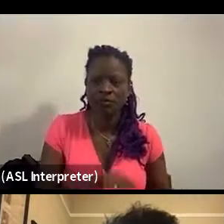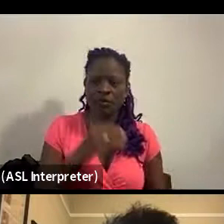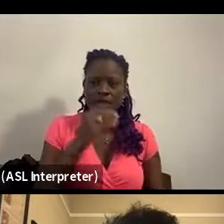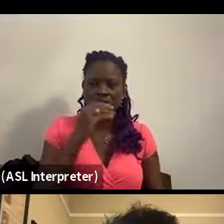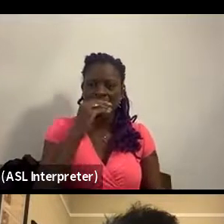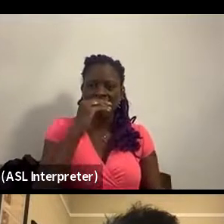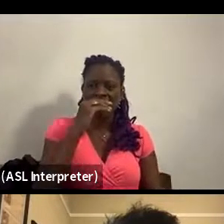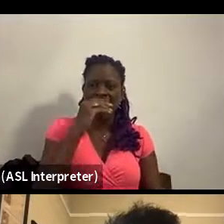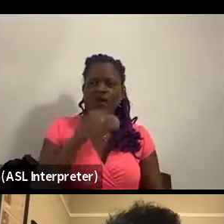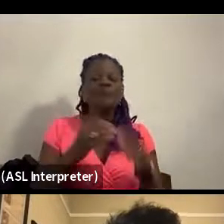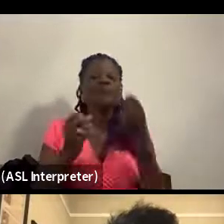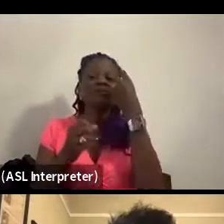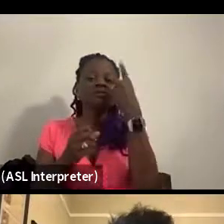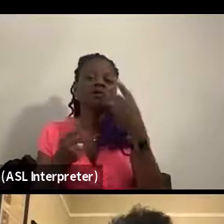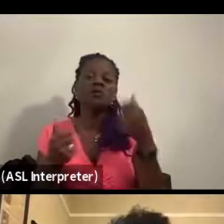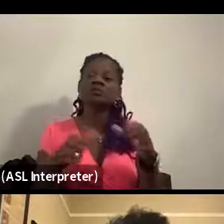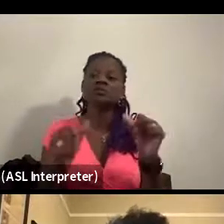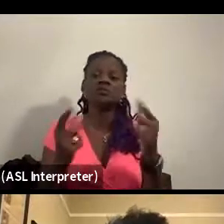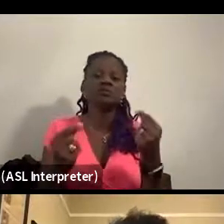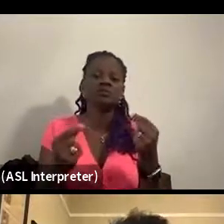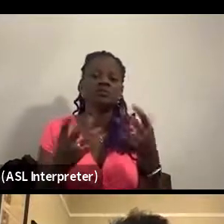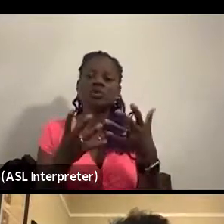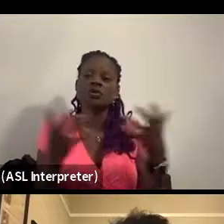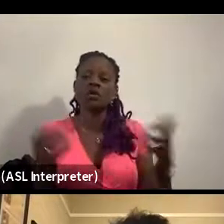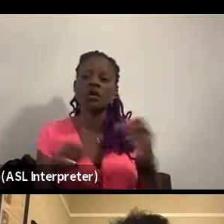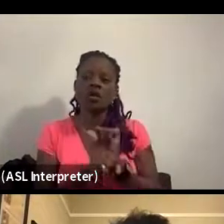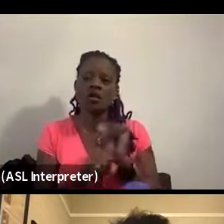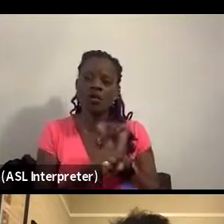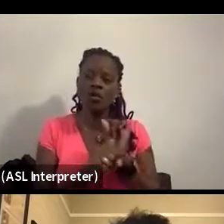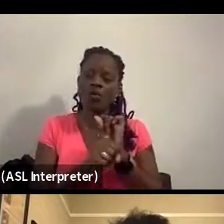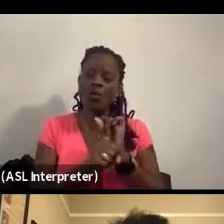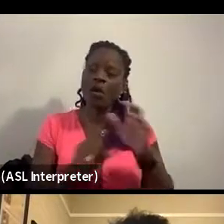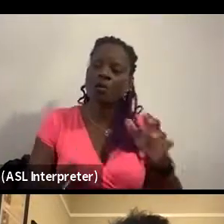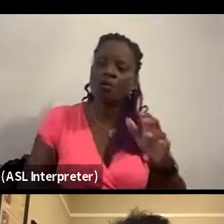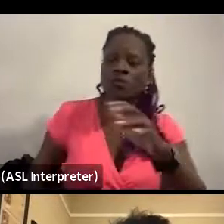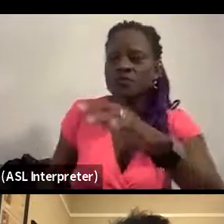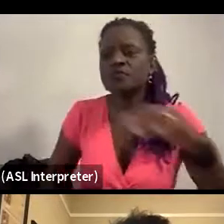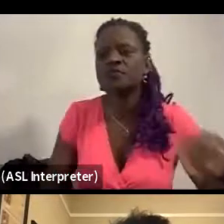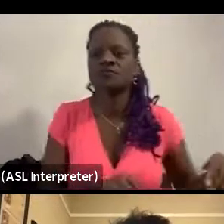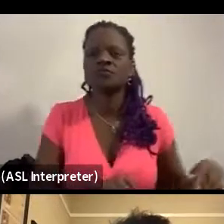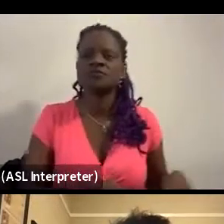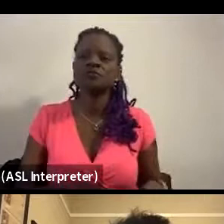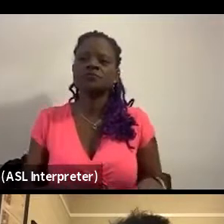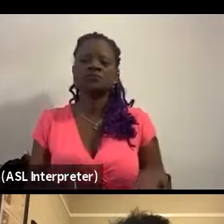But Sibos are the ones the community based organizations and the community and activists are the ones that are doing this work.